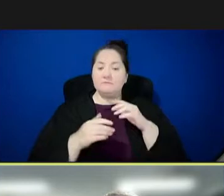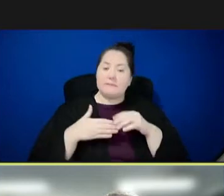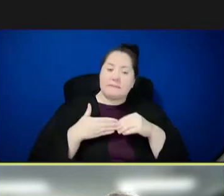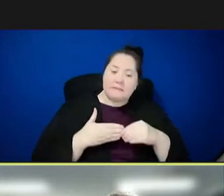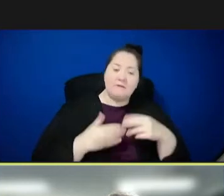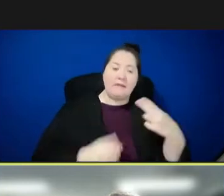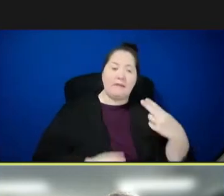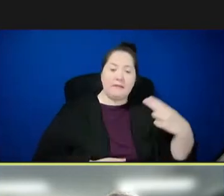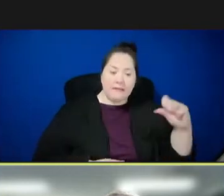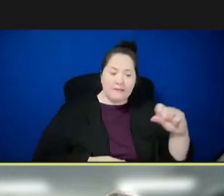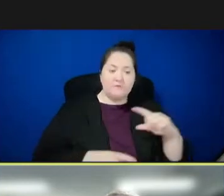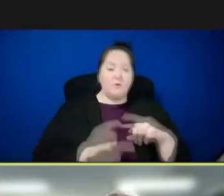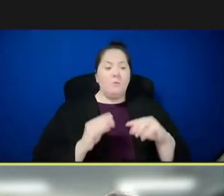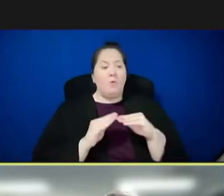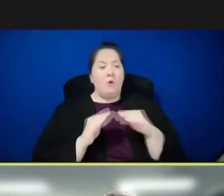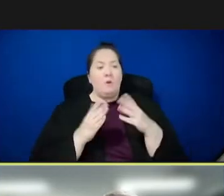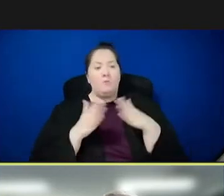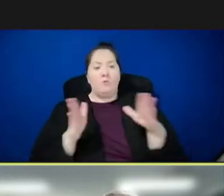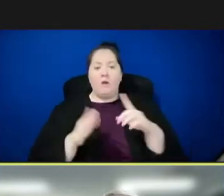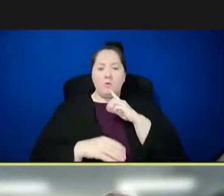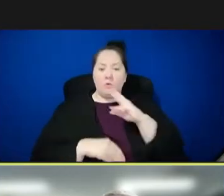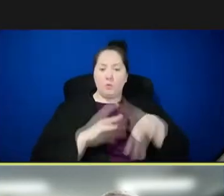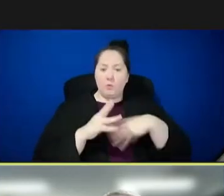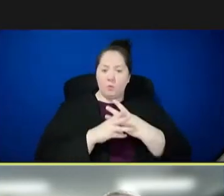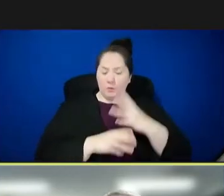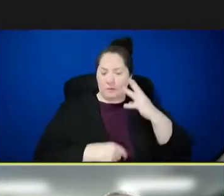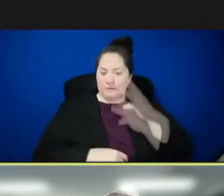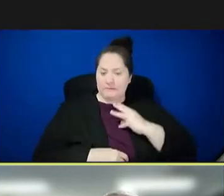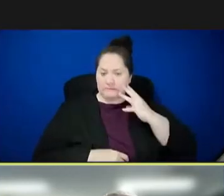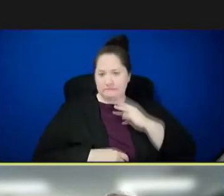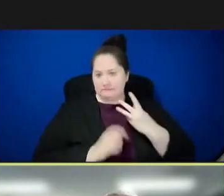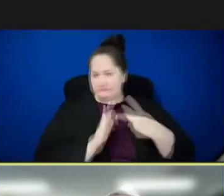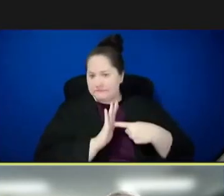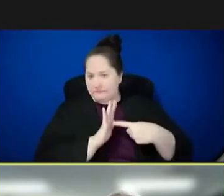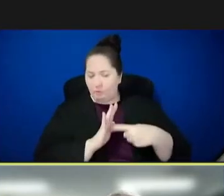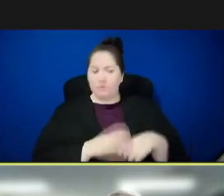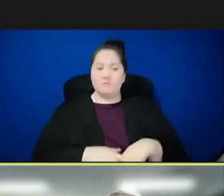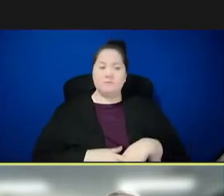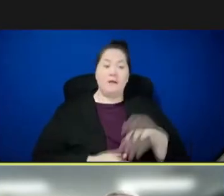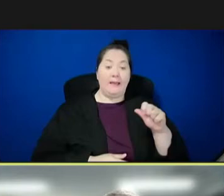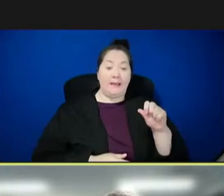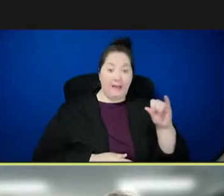some broad real-world examples for the use of AI to support vaccine development and other